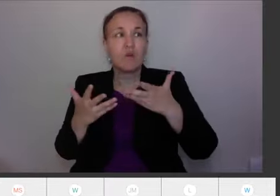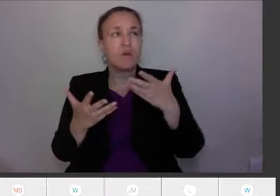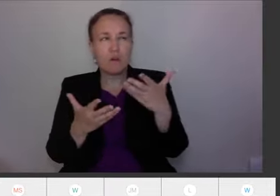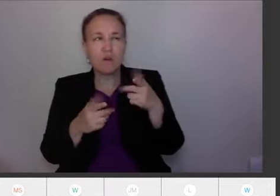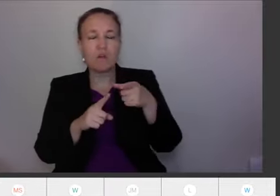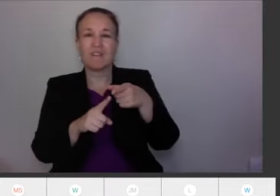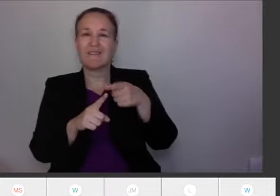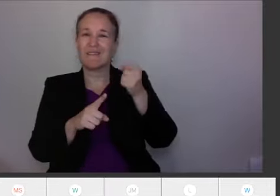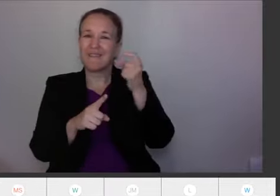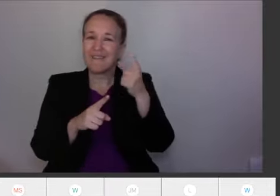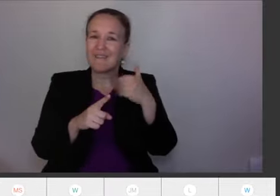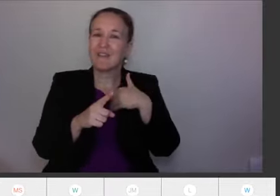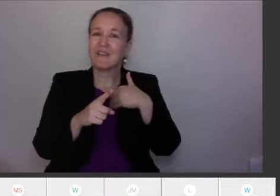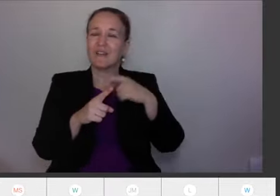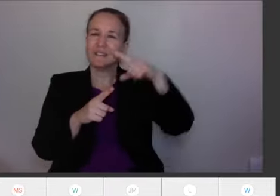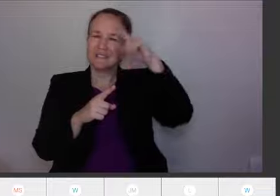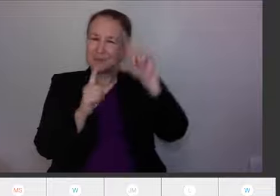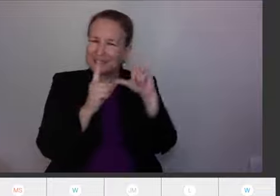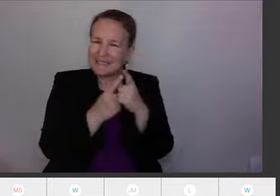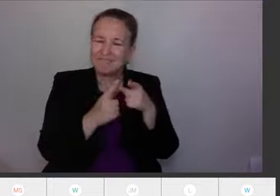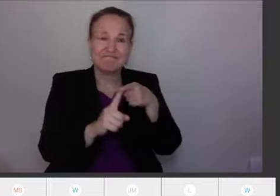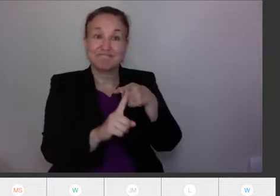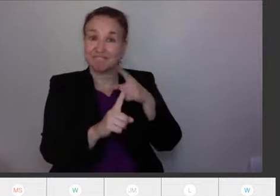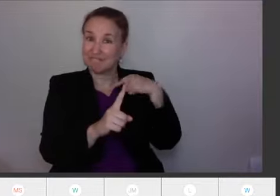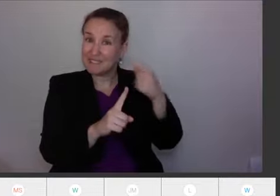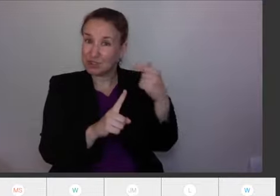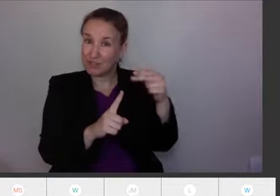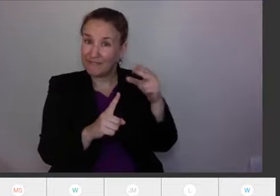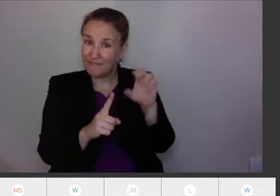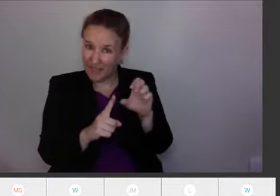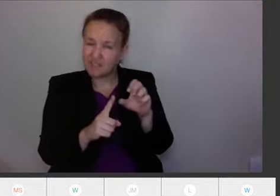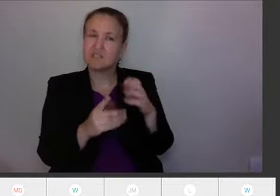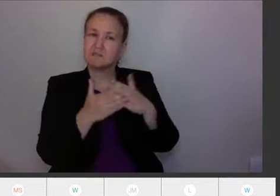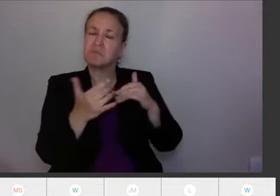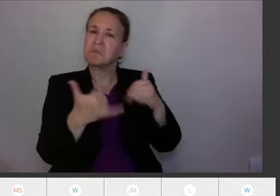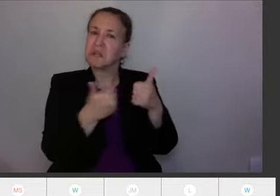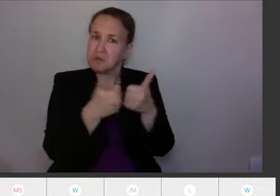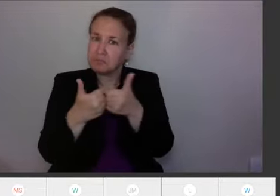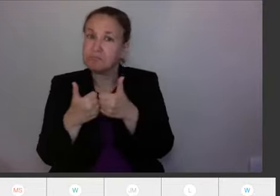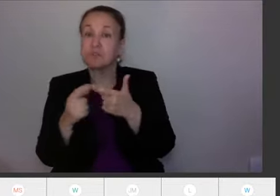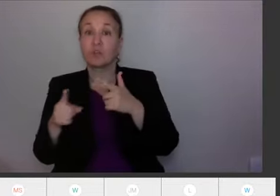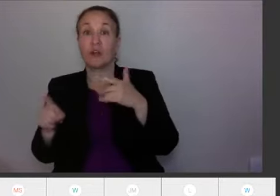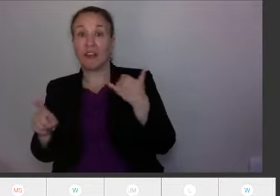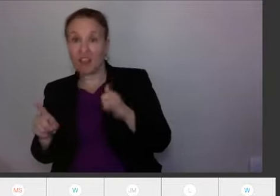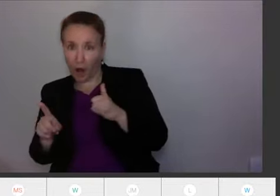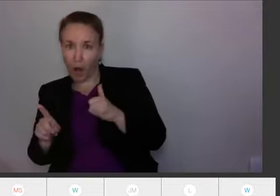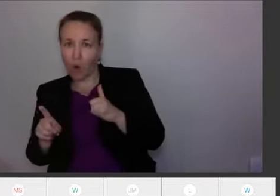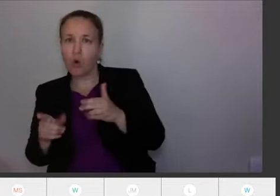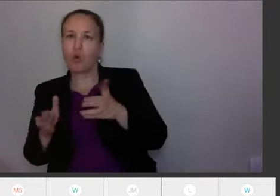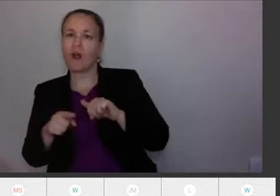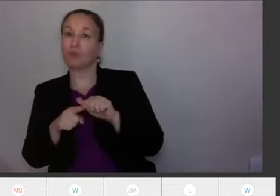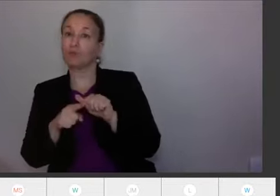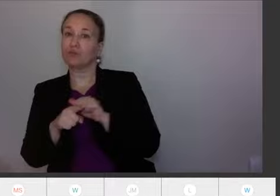youth summer leagues since we've been in the green phase in the yellow phase we allowed them to start practicing with social distancing